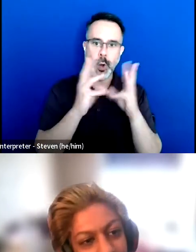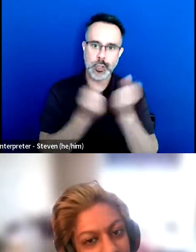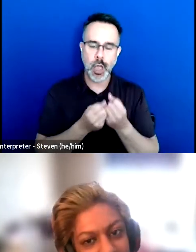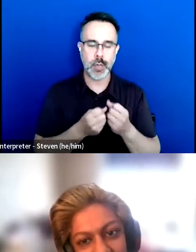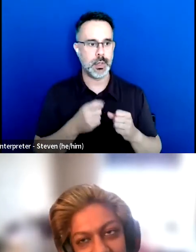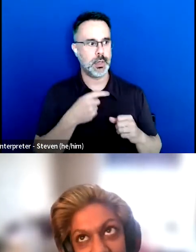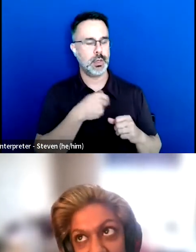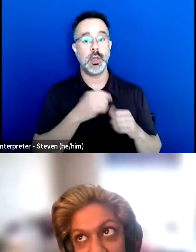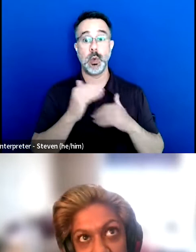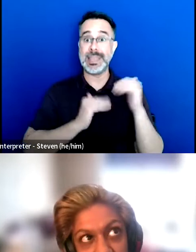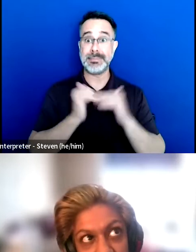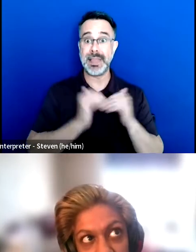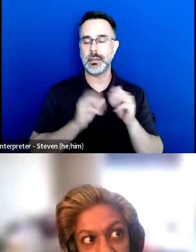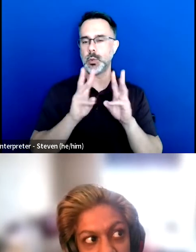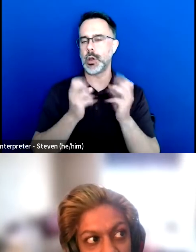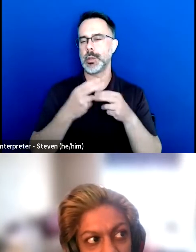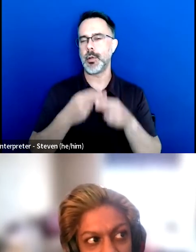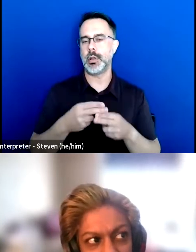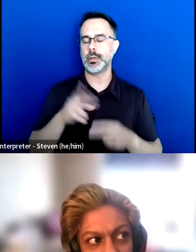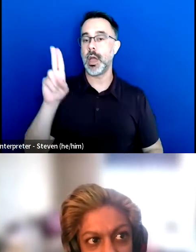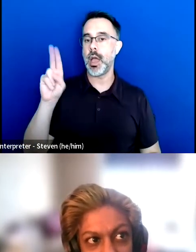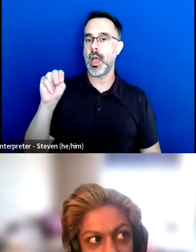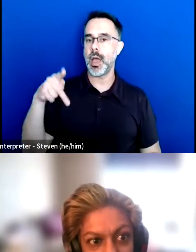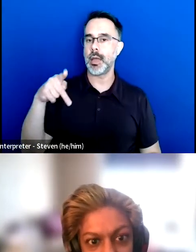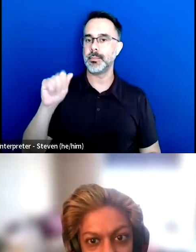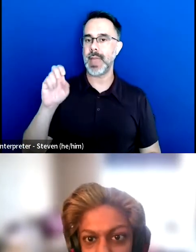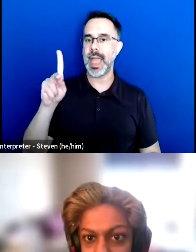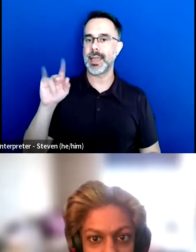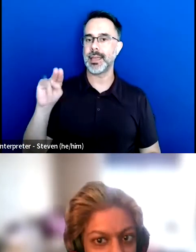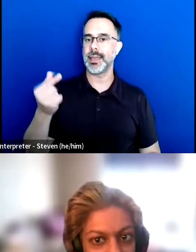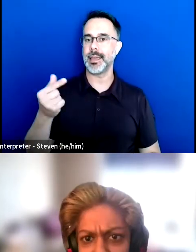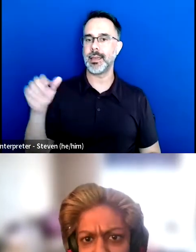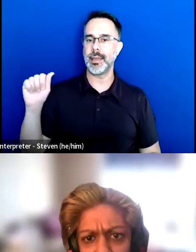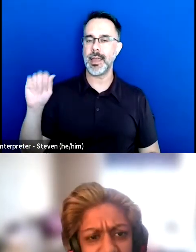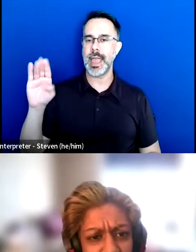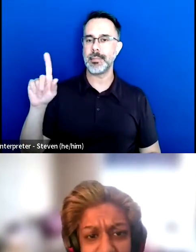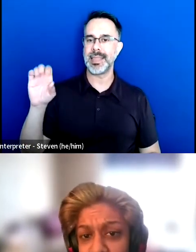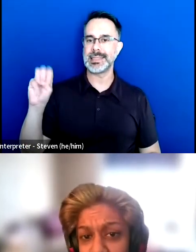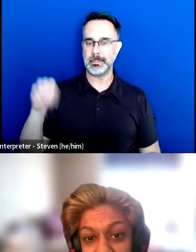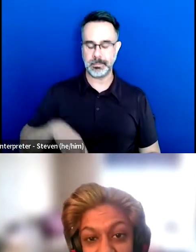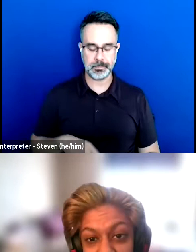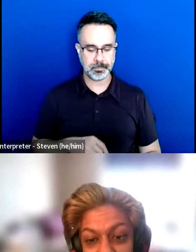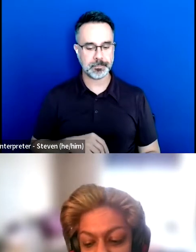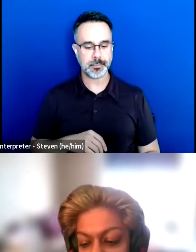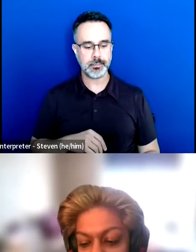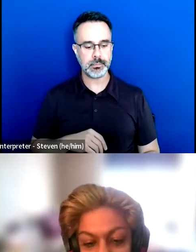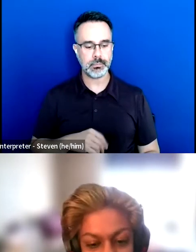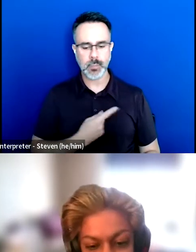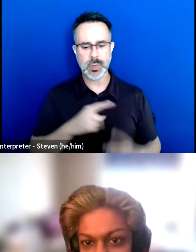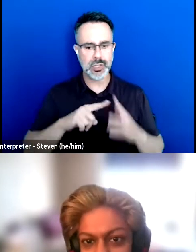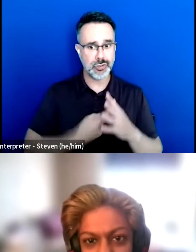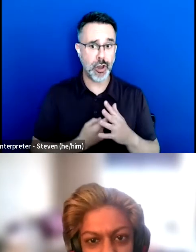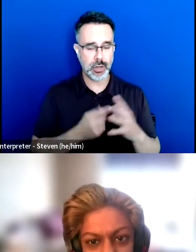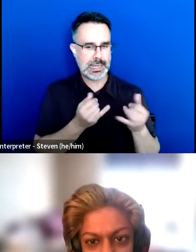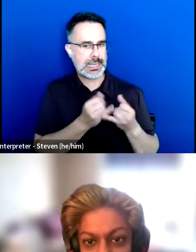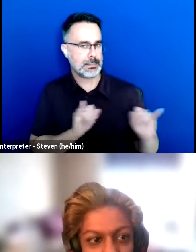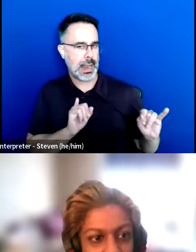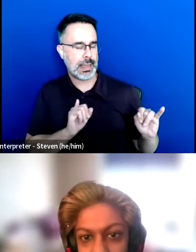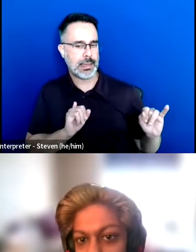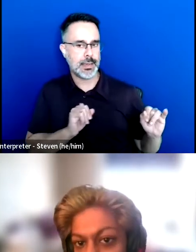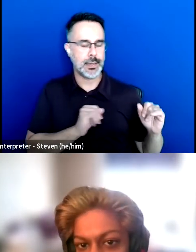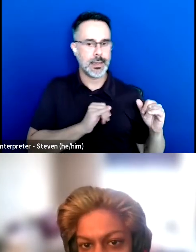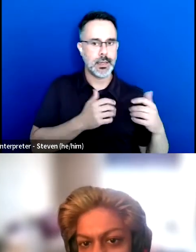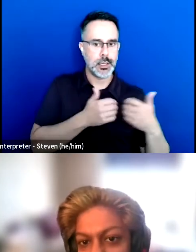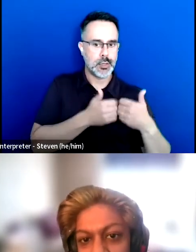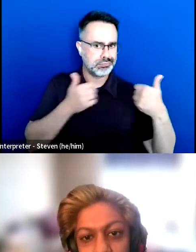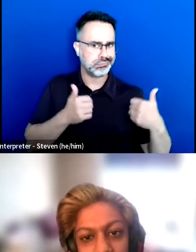And just started to we started doing it independently just out of our own pocket.